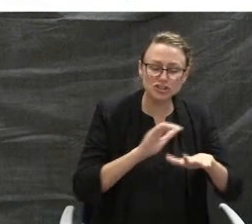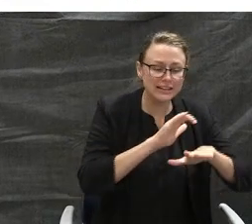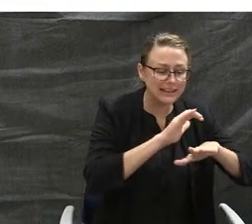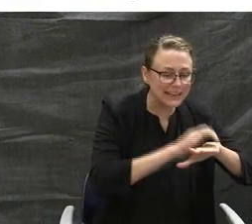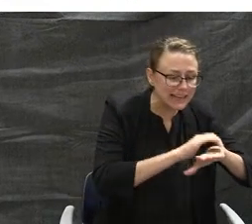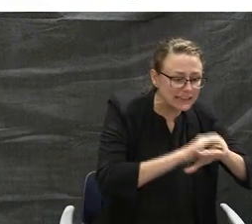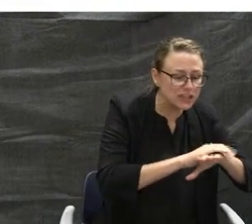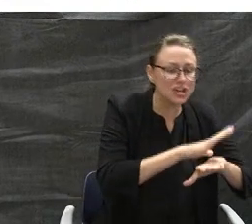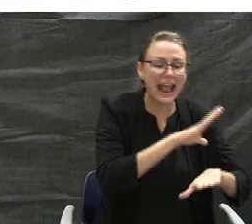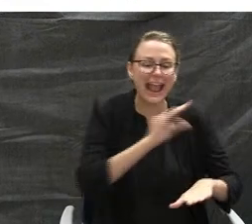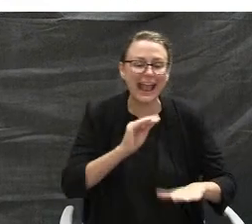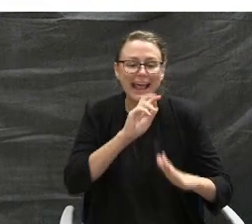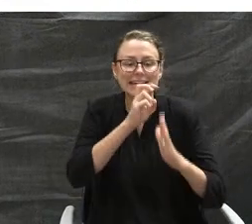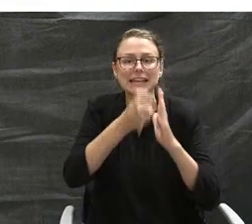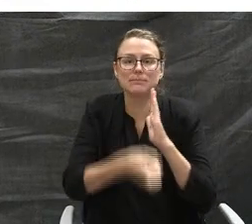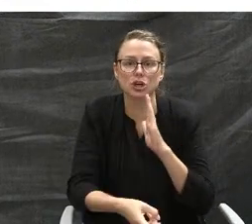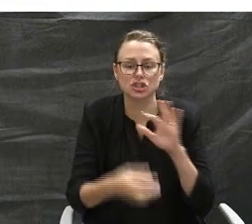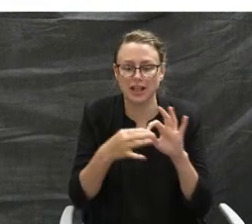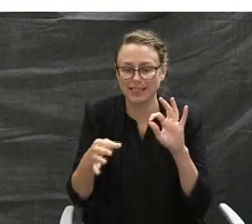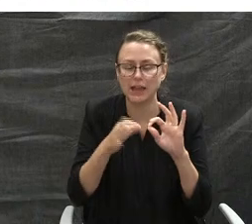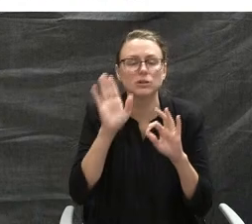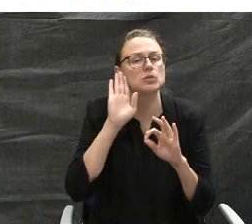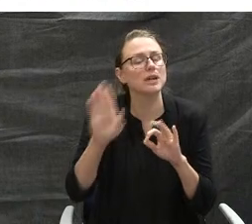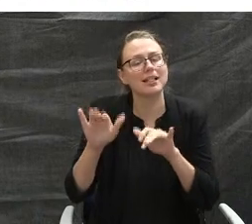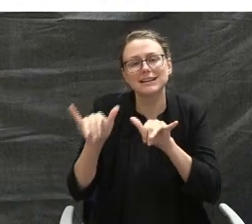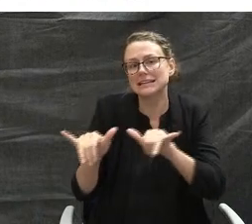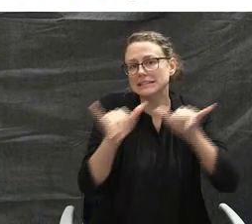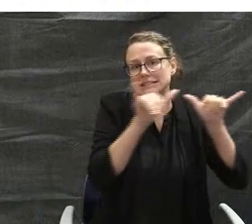English immersion will be the same same model for instruction.